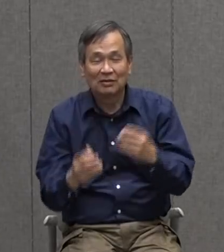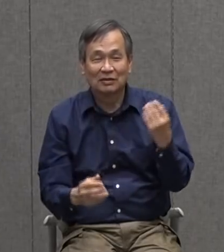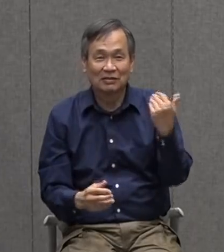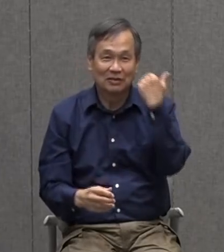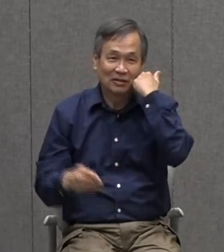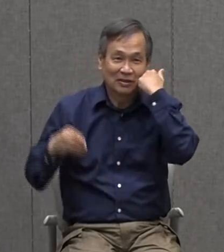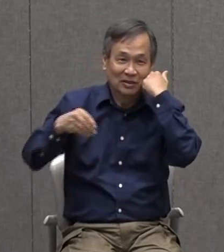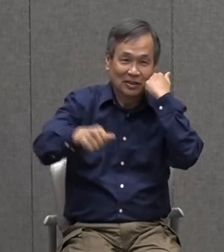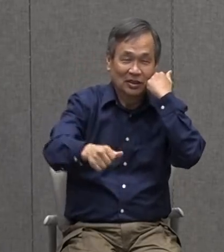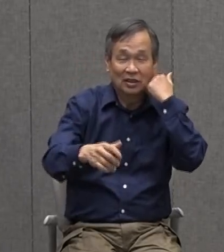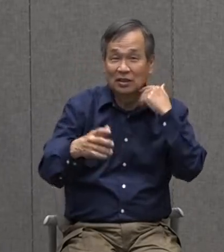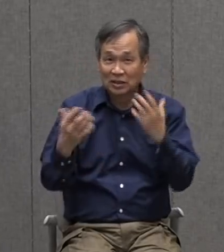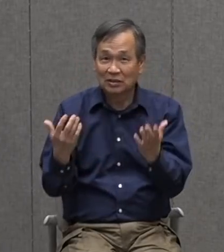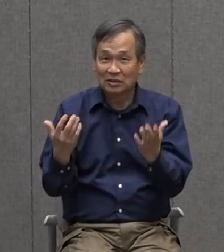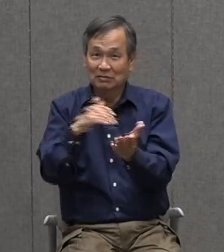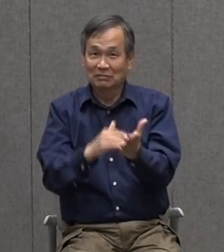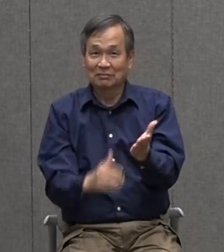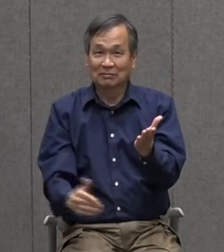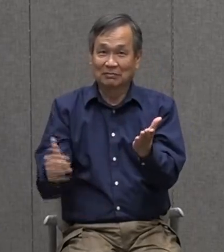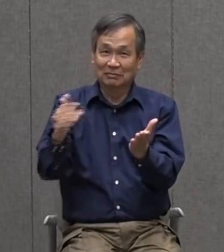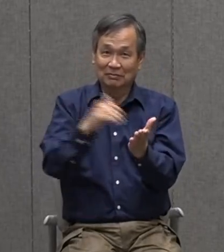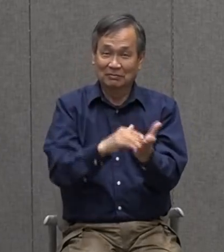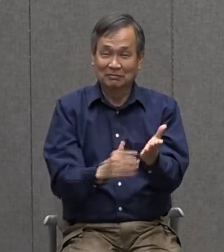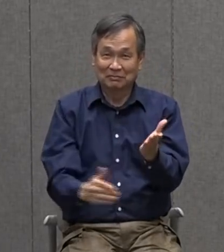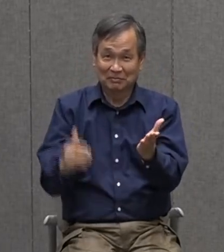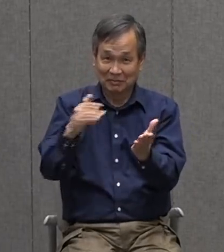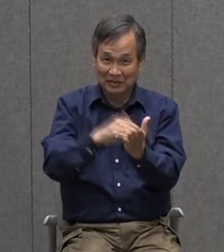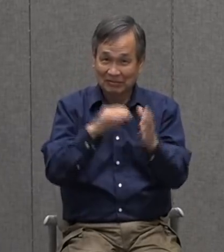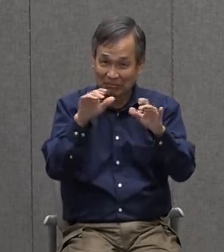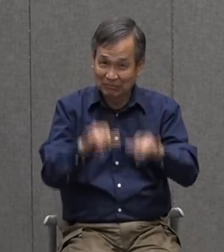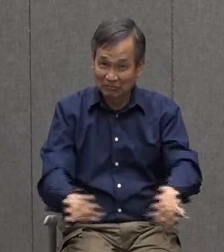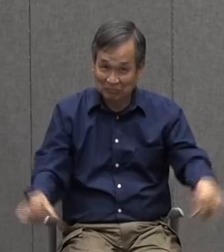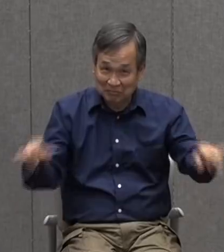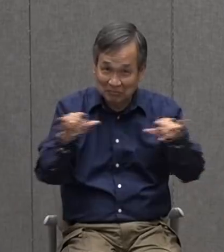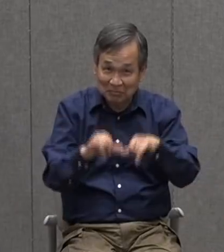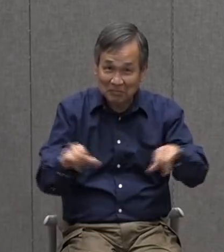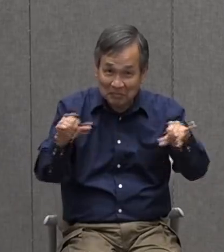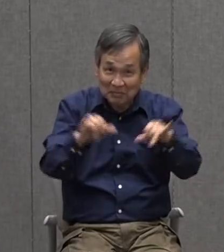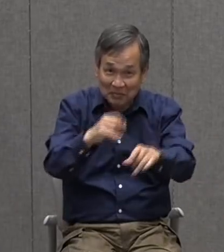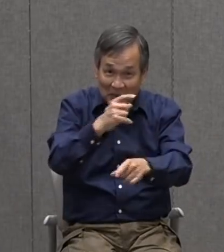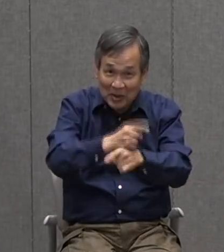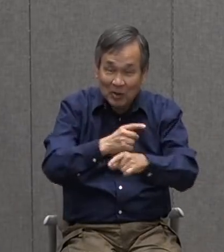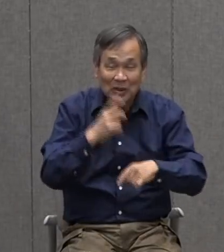Yeah, it's a repeating pattern. So let's read some more. Let's see what else is gonna happen with Jack.